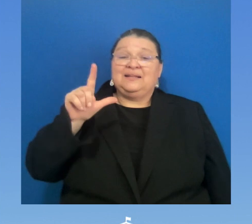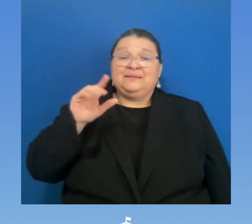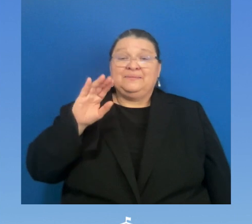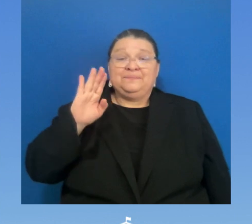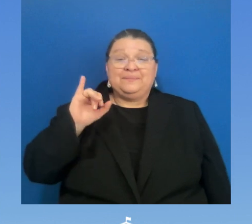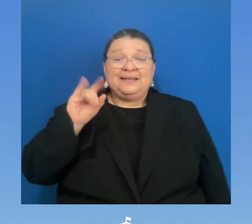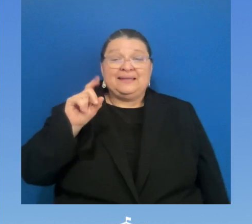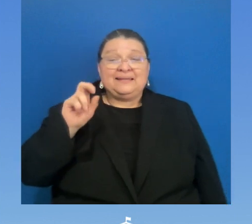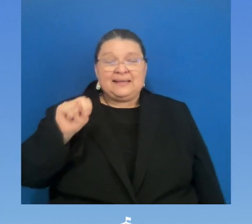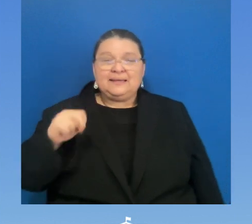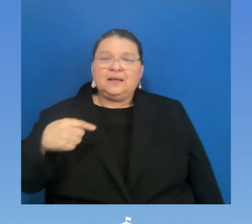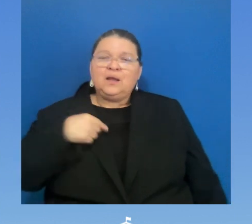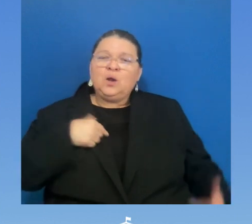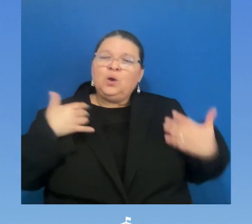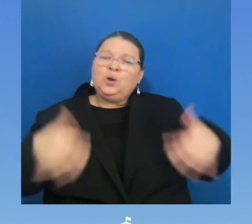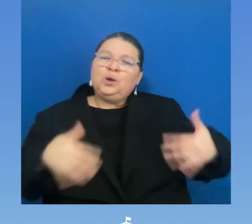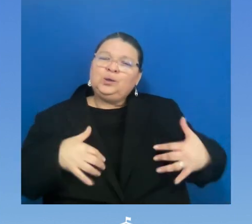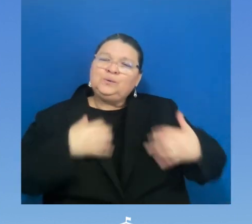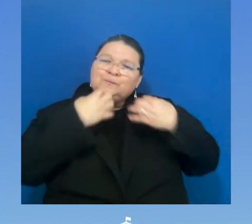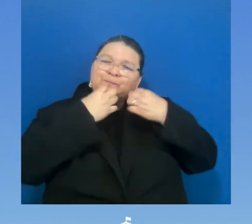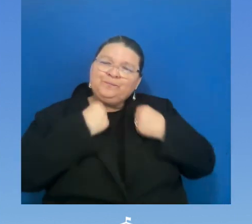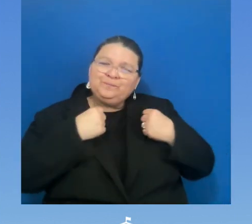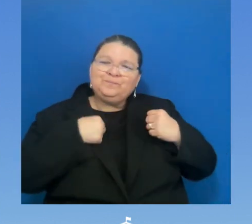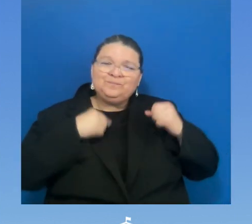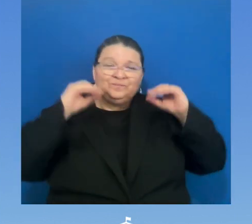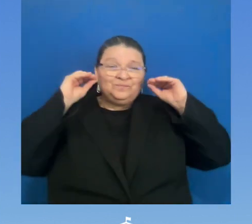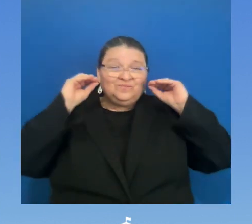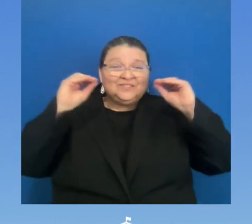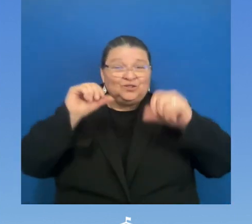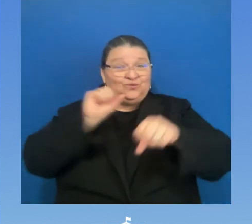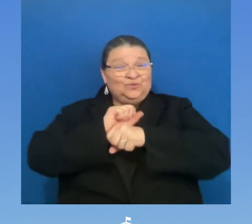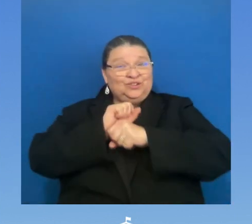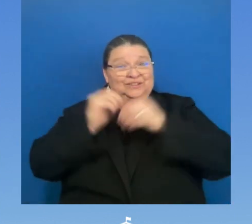for 25 years at all levels, from preschool to the university.